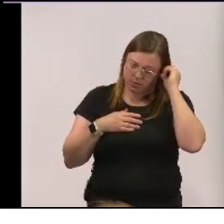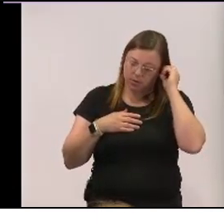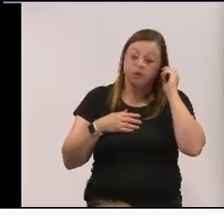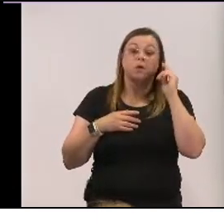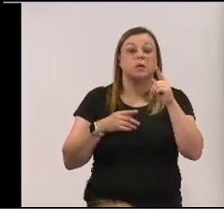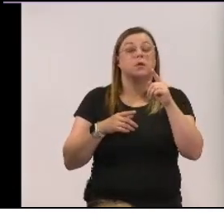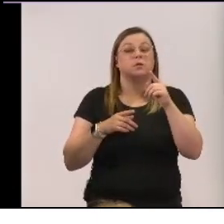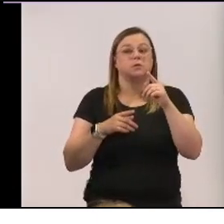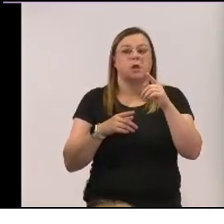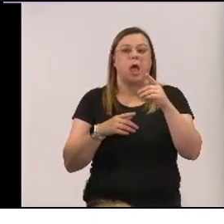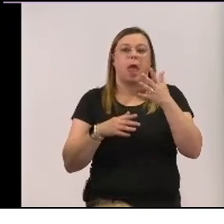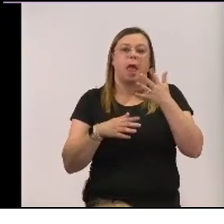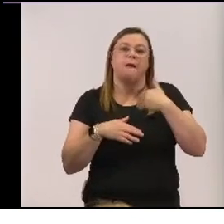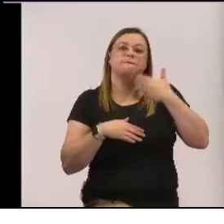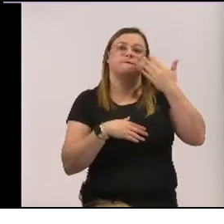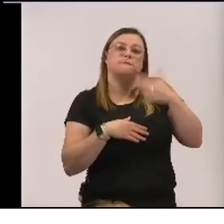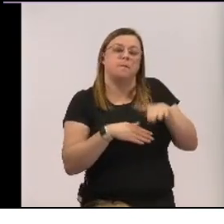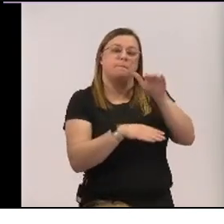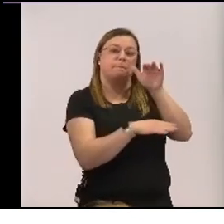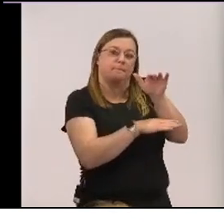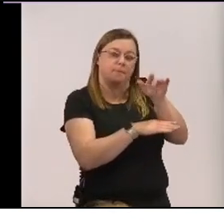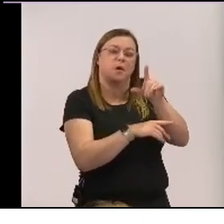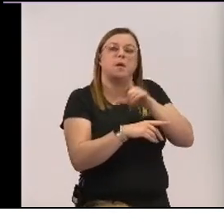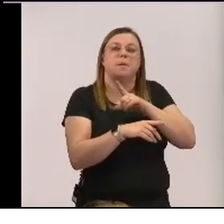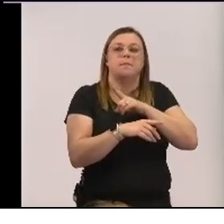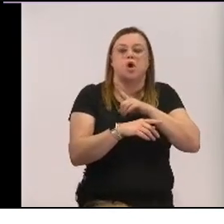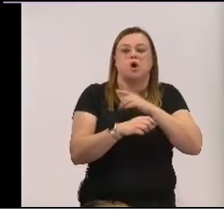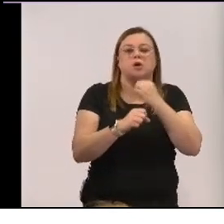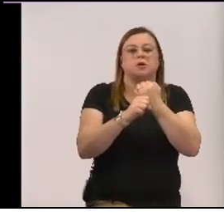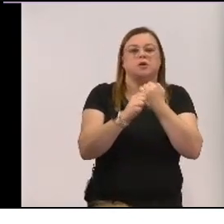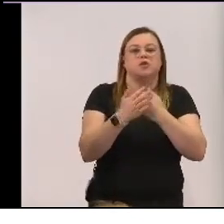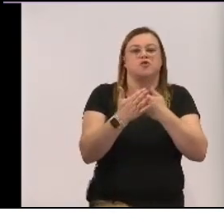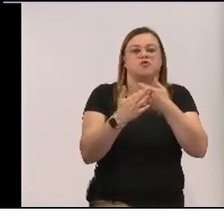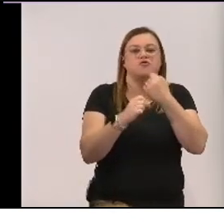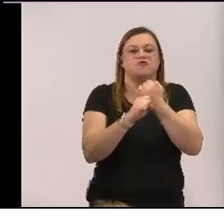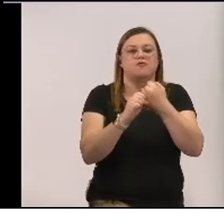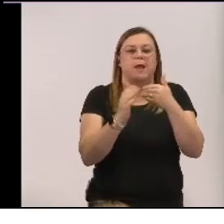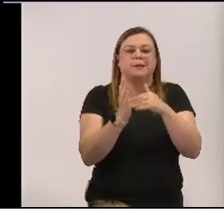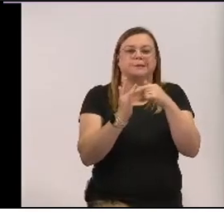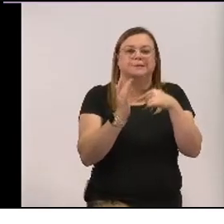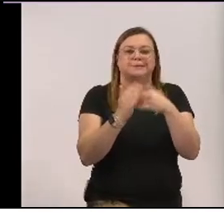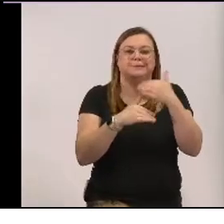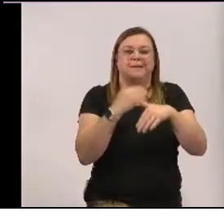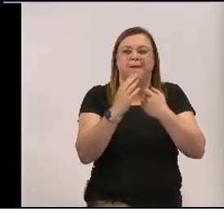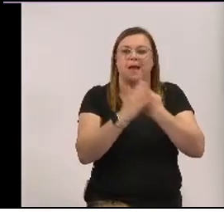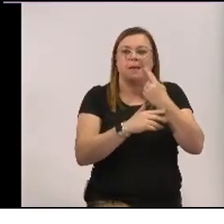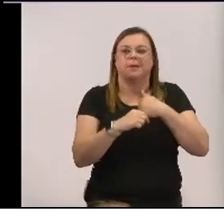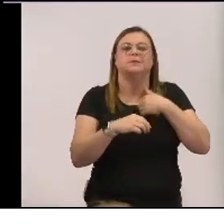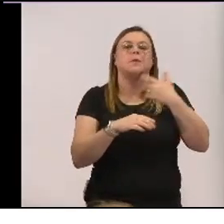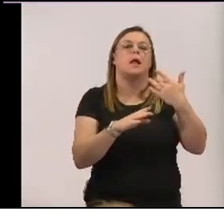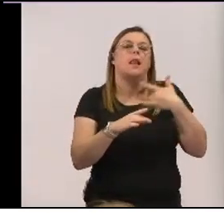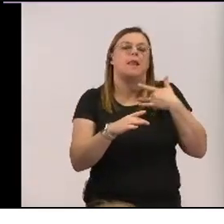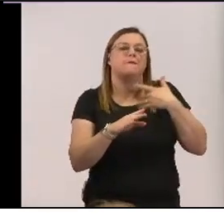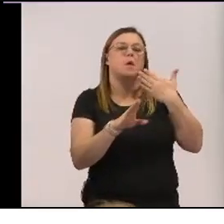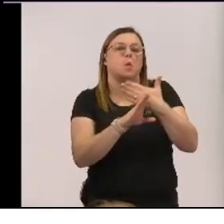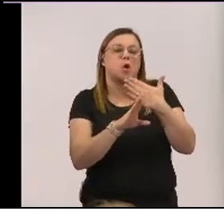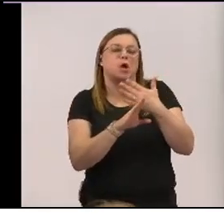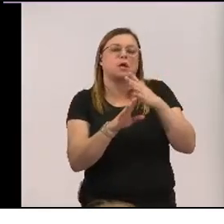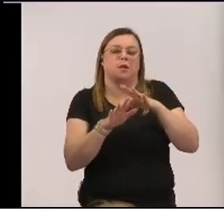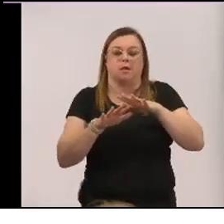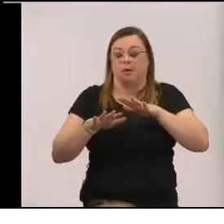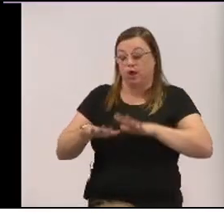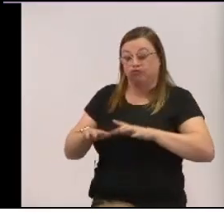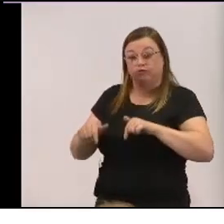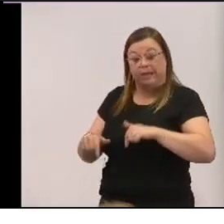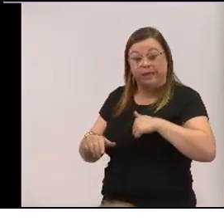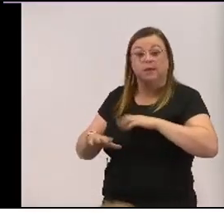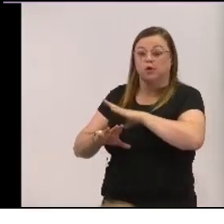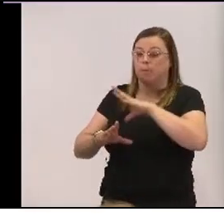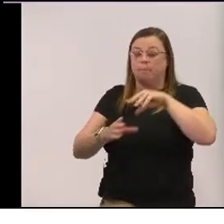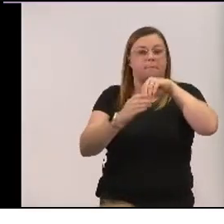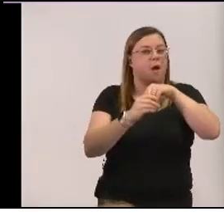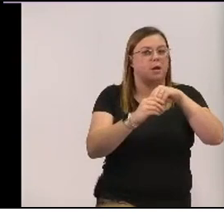the Union because Brexit didn't happen. Living and working in a country that is not anymore,